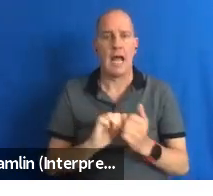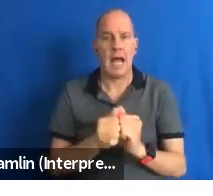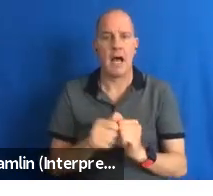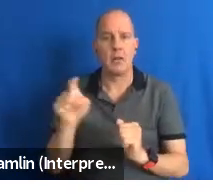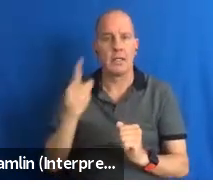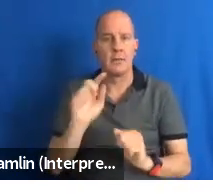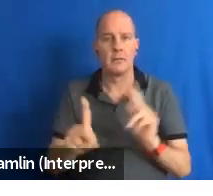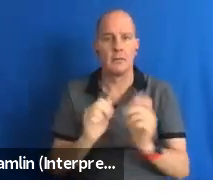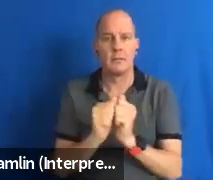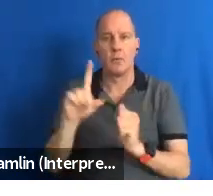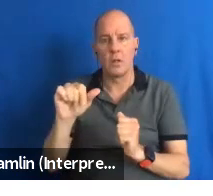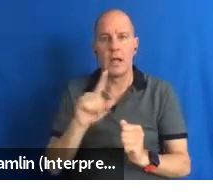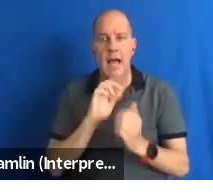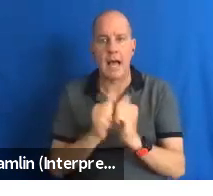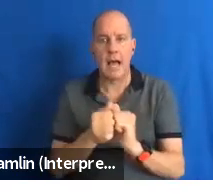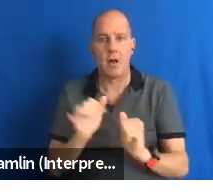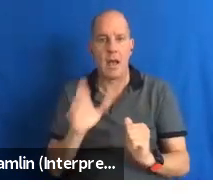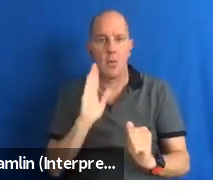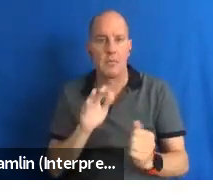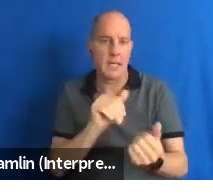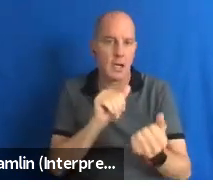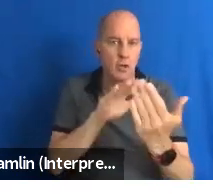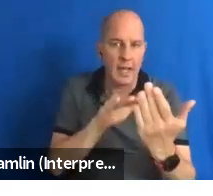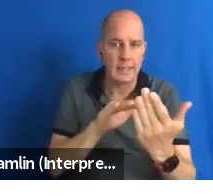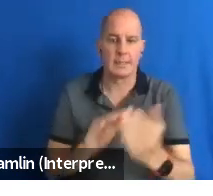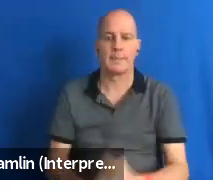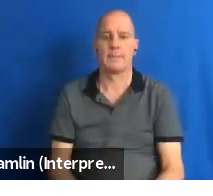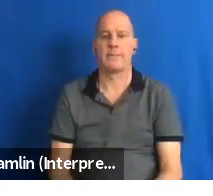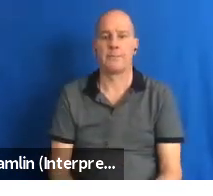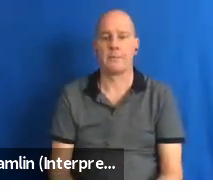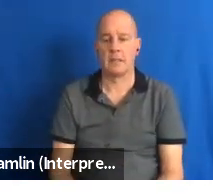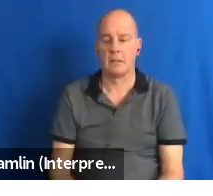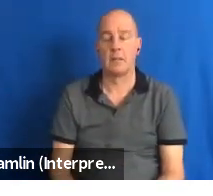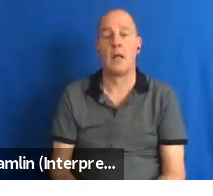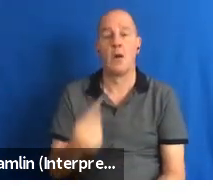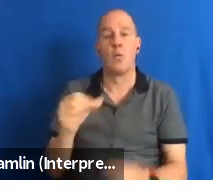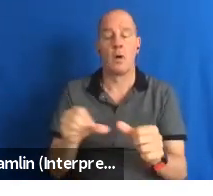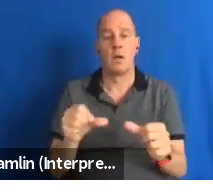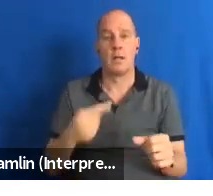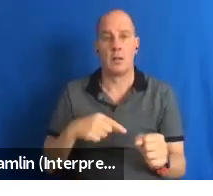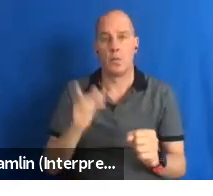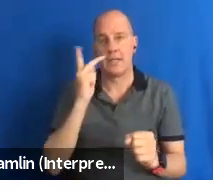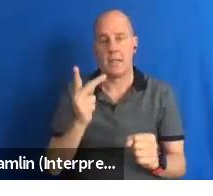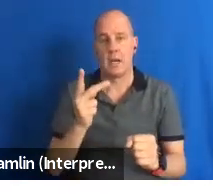with disabilities are going to be addressed. One of the areas we saw an immediate kind of